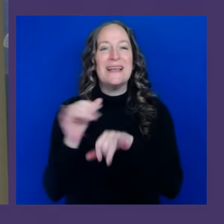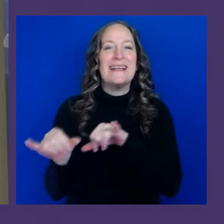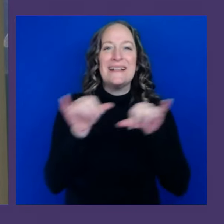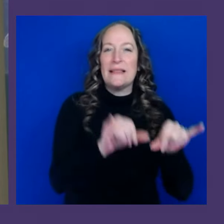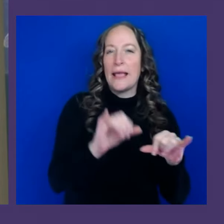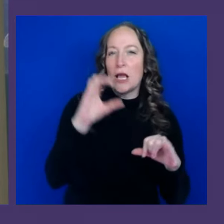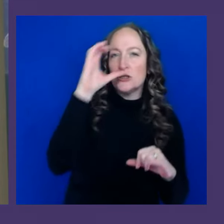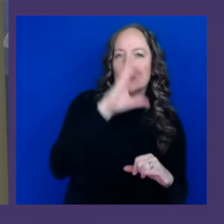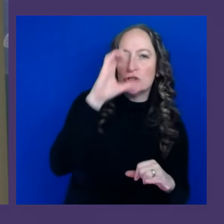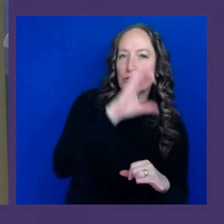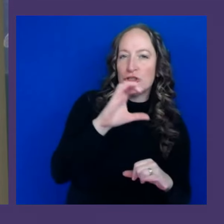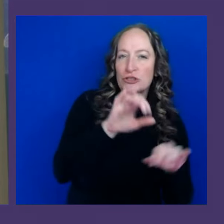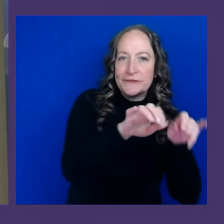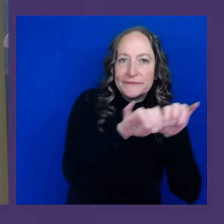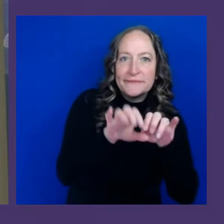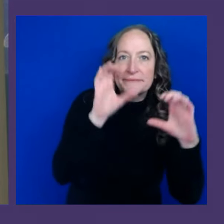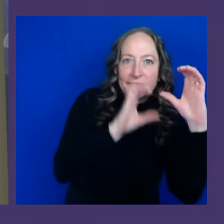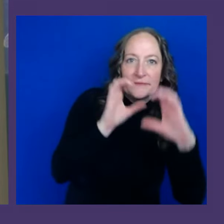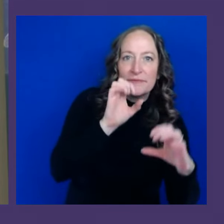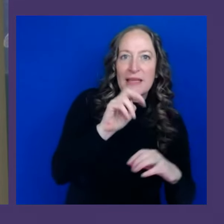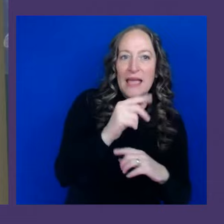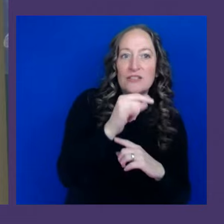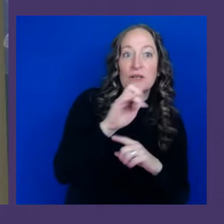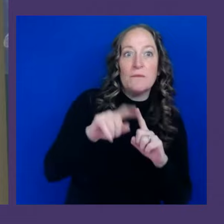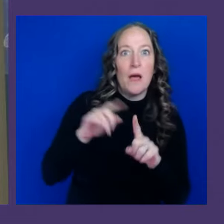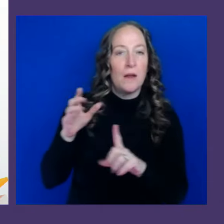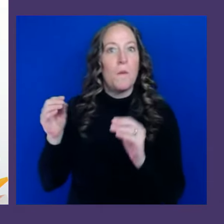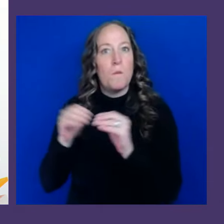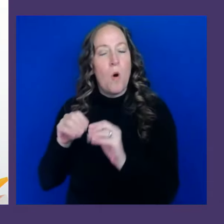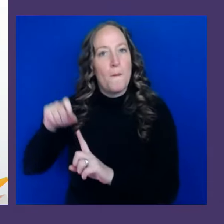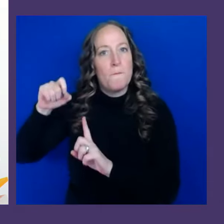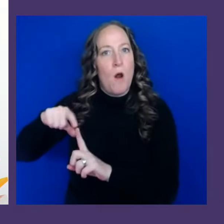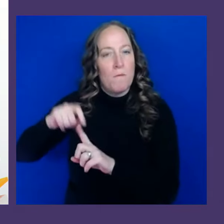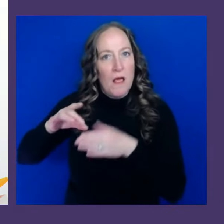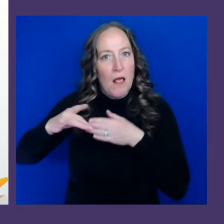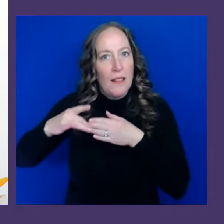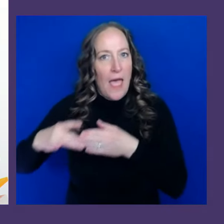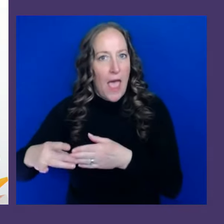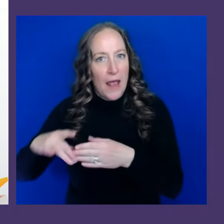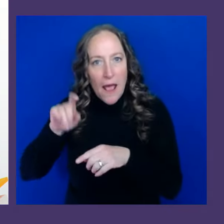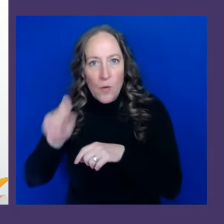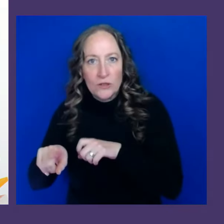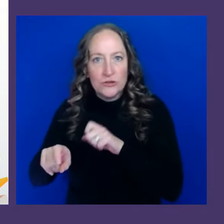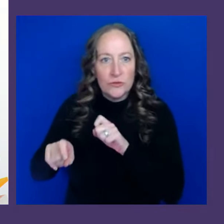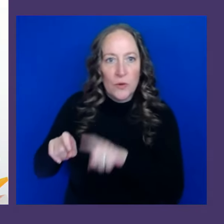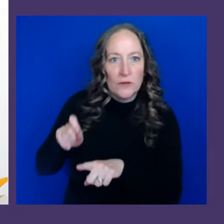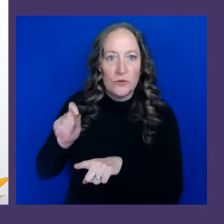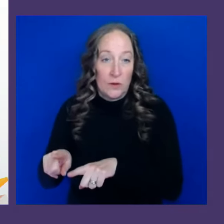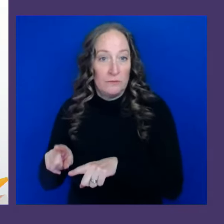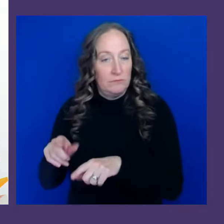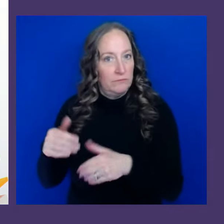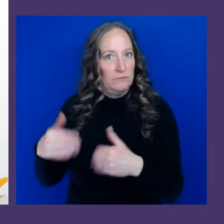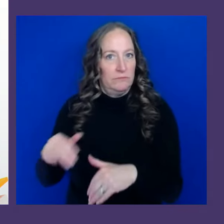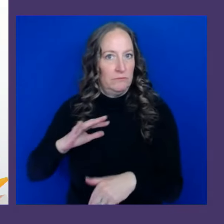but it's a much more prompt-driven version. I think as far as accessibility and usability go,